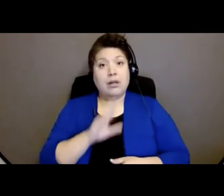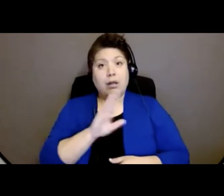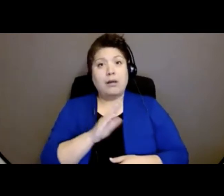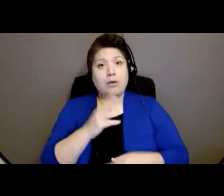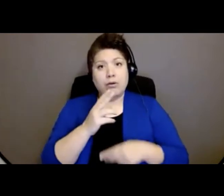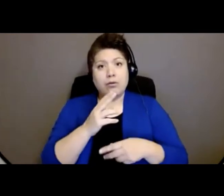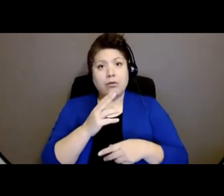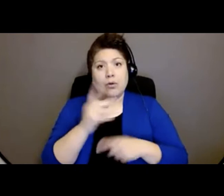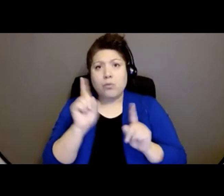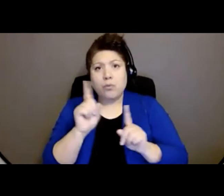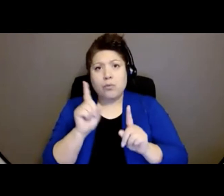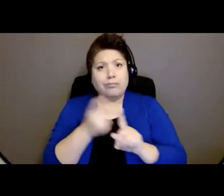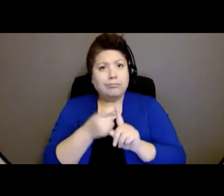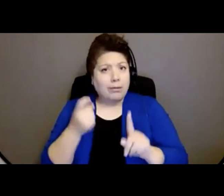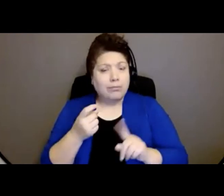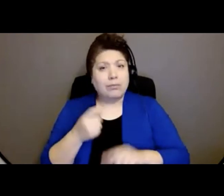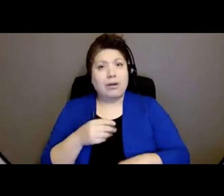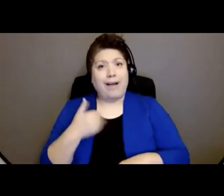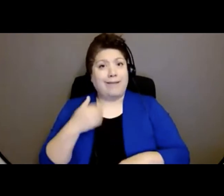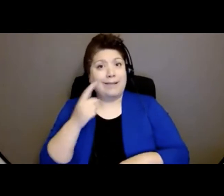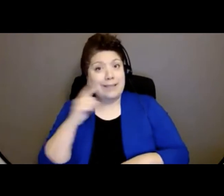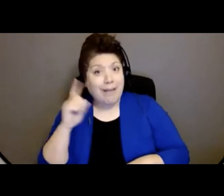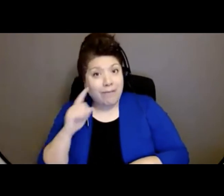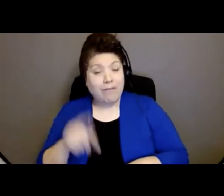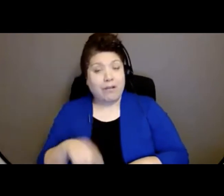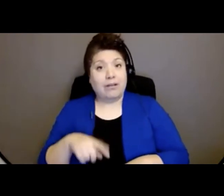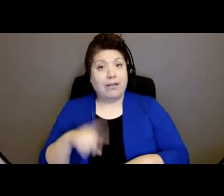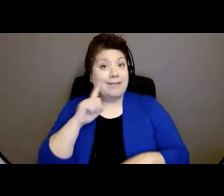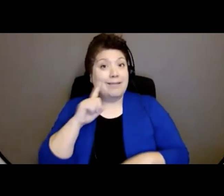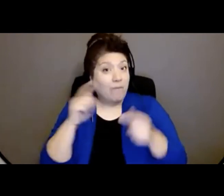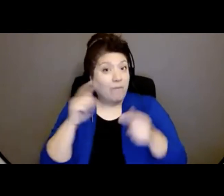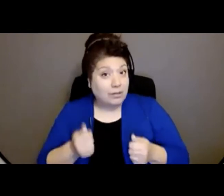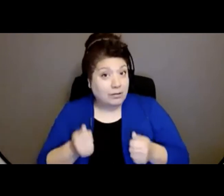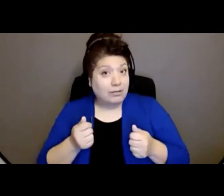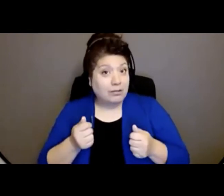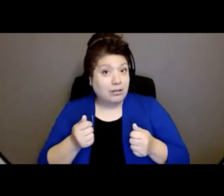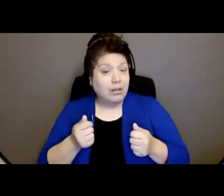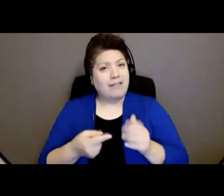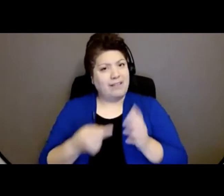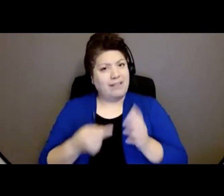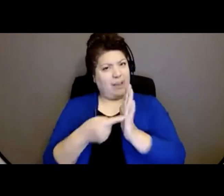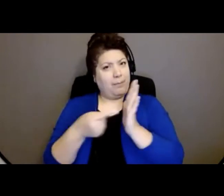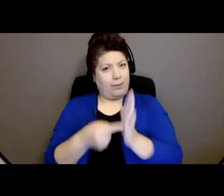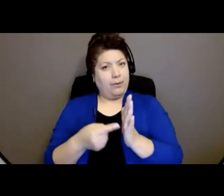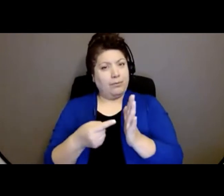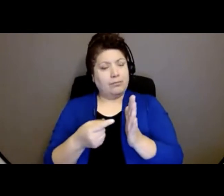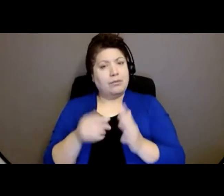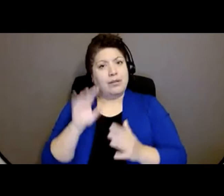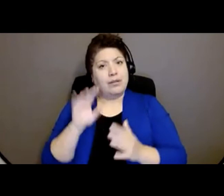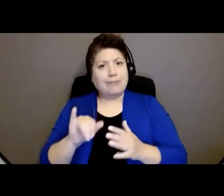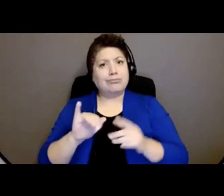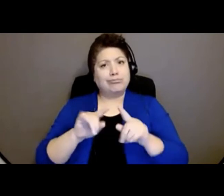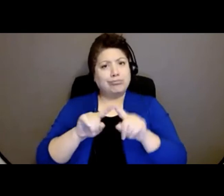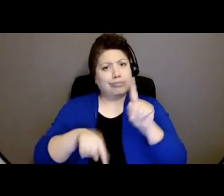DEAF AND/OR DEAFENED, JUST TO GIVE A BROADER EXPLANATION OF DISABILITY